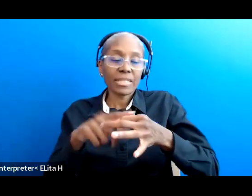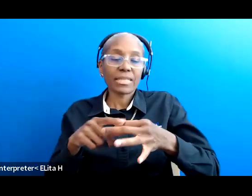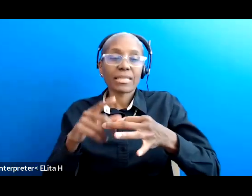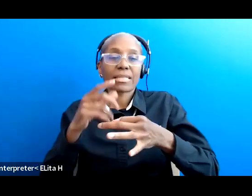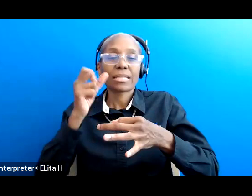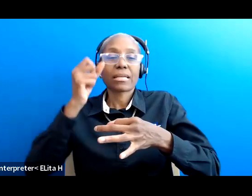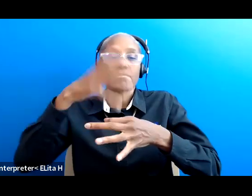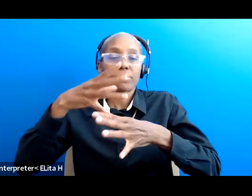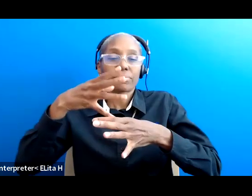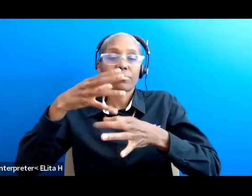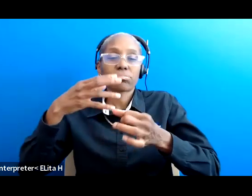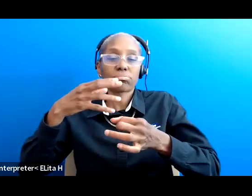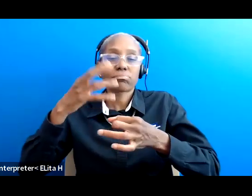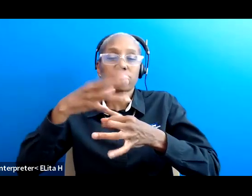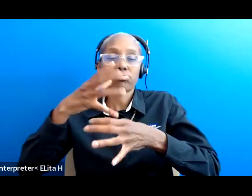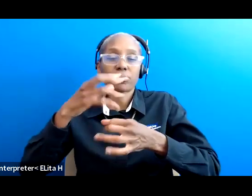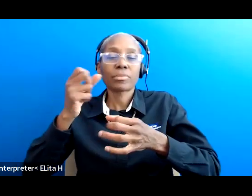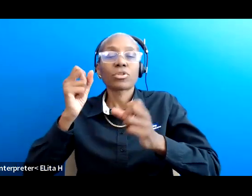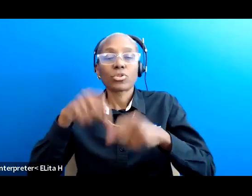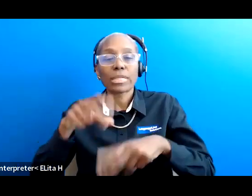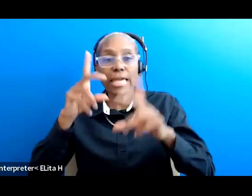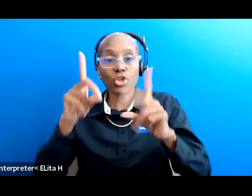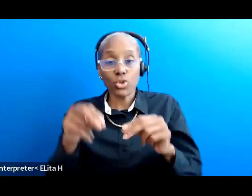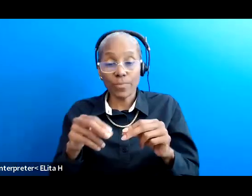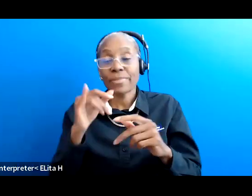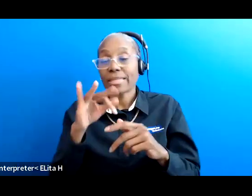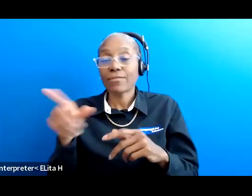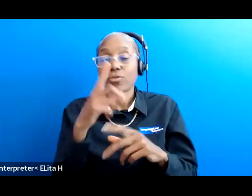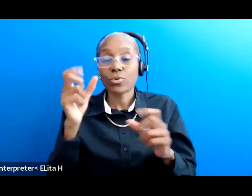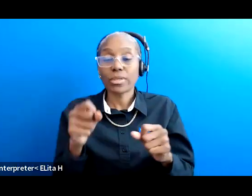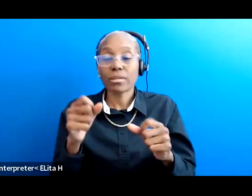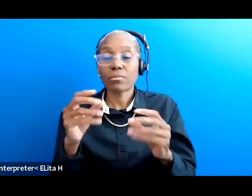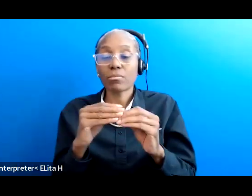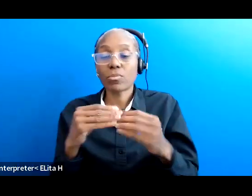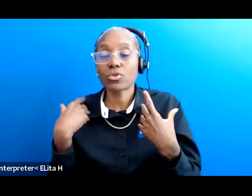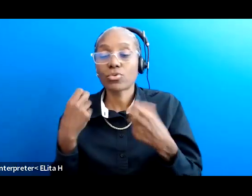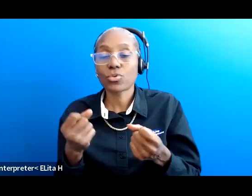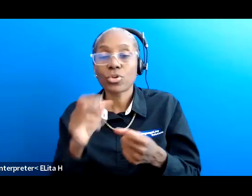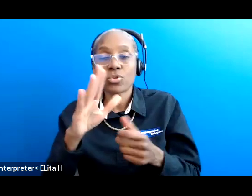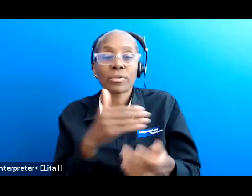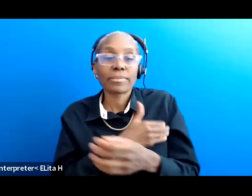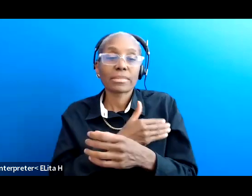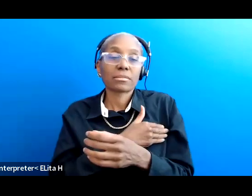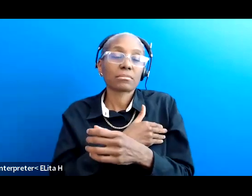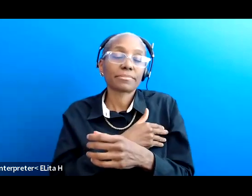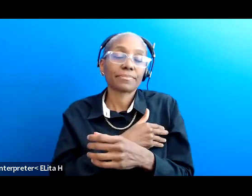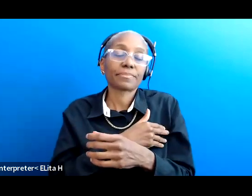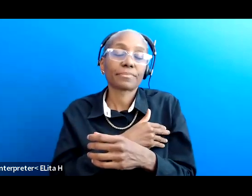So those are some of the things that you can do. If you can strengthen your muscles, so you have an incomplete injury